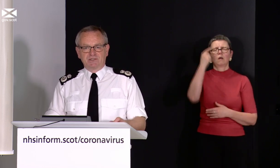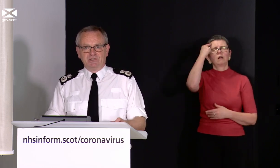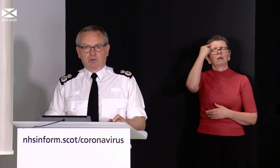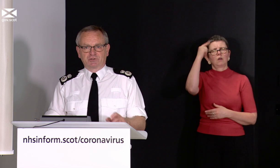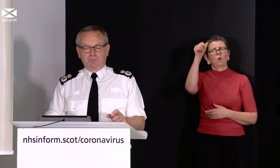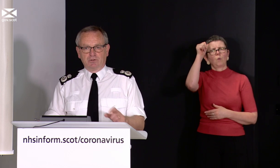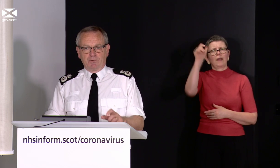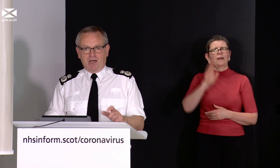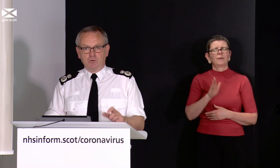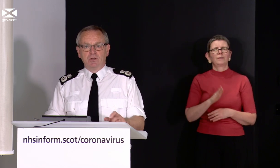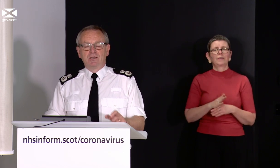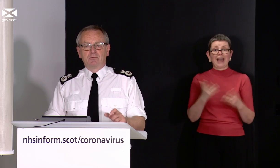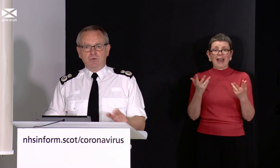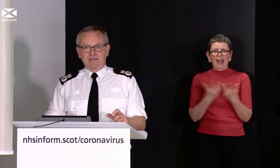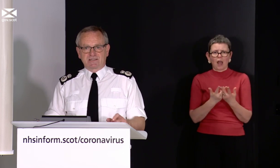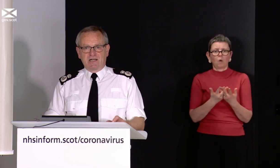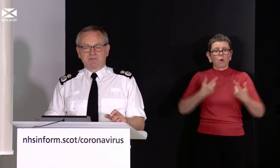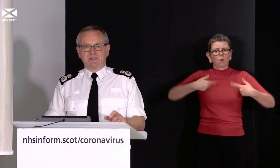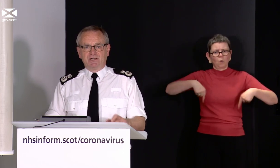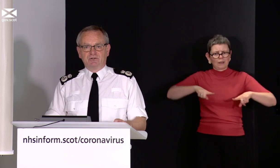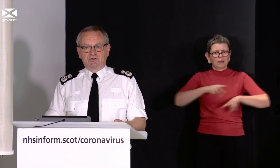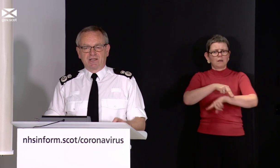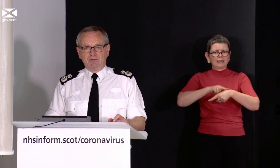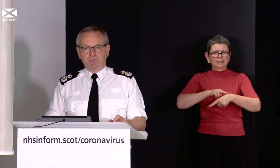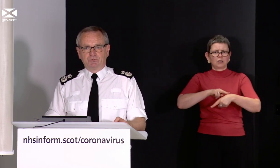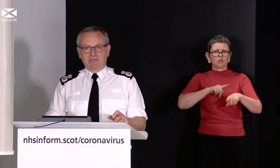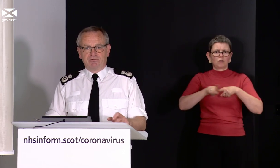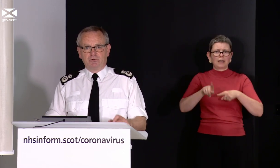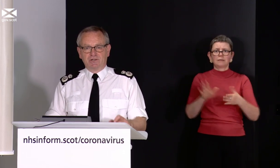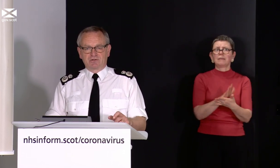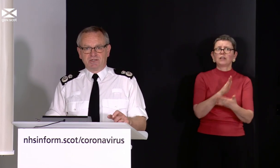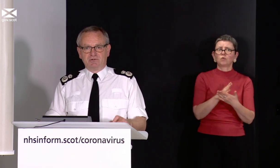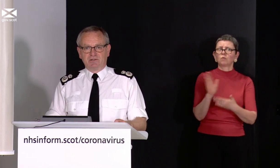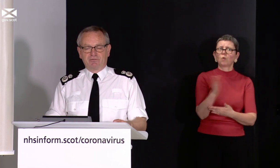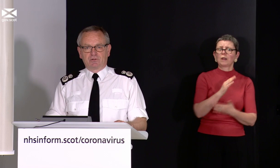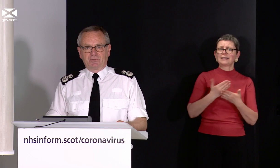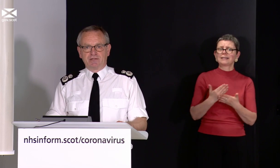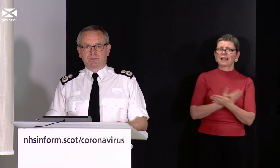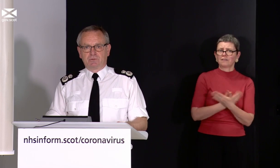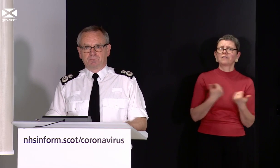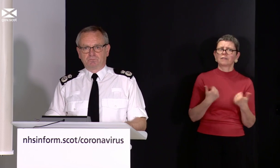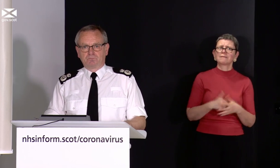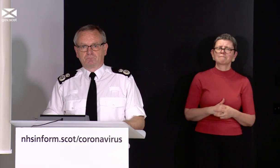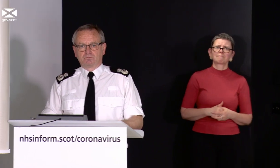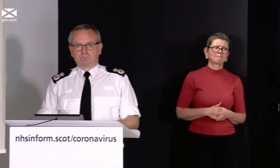as Chief Constable about how we as a service continue to try to keep people safe through these really difficult times.